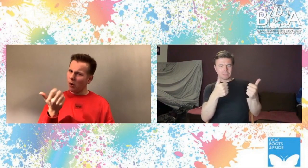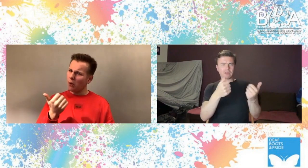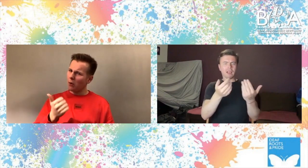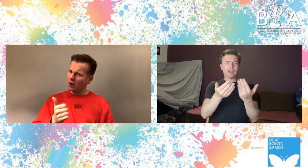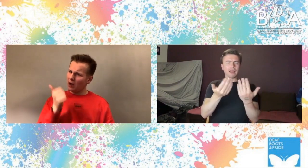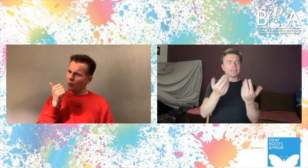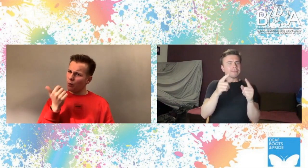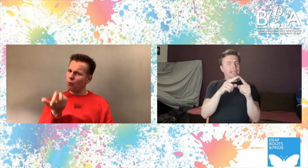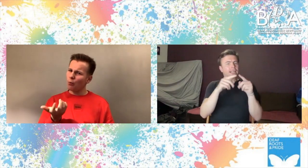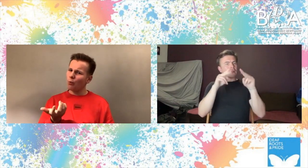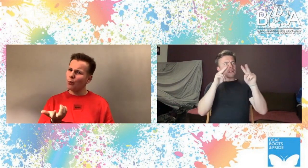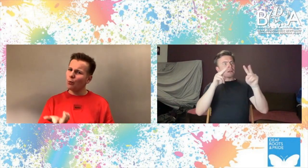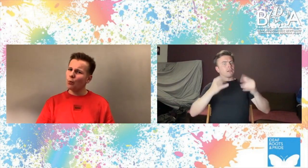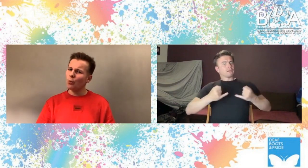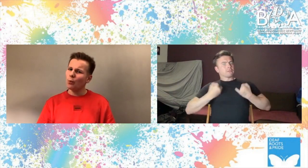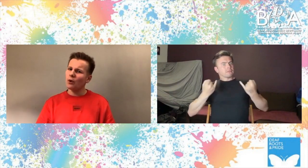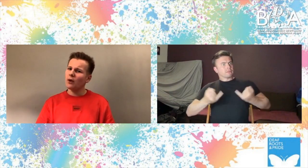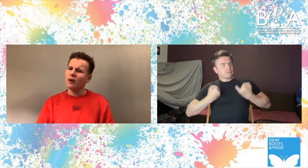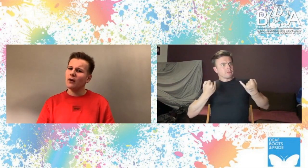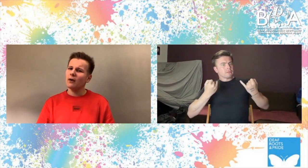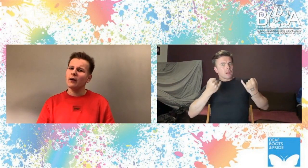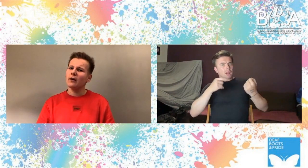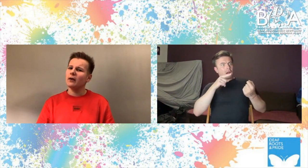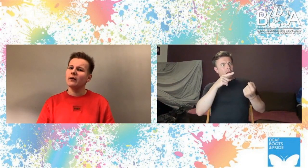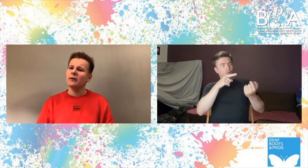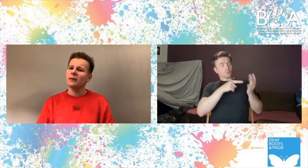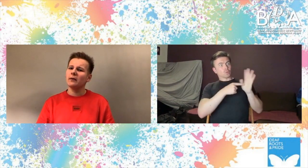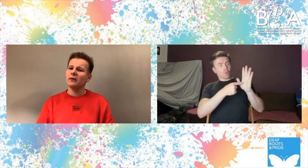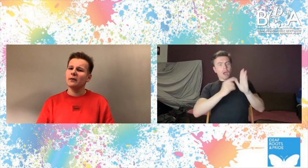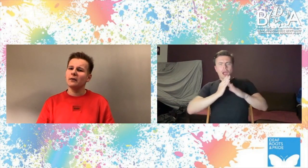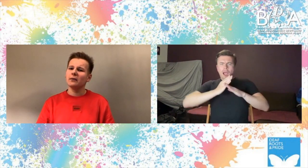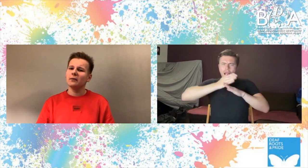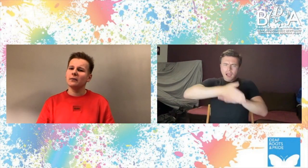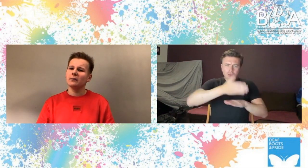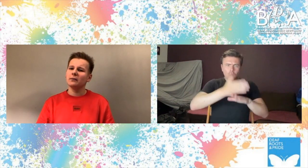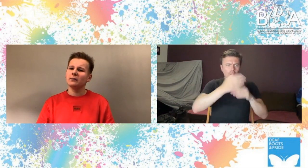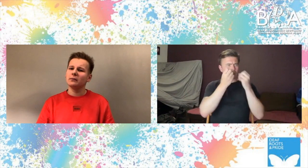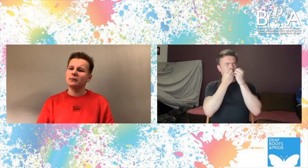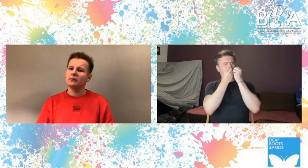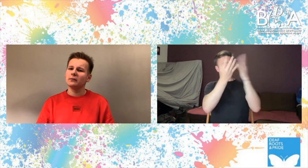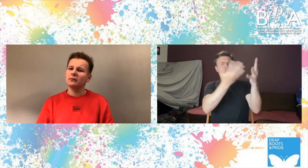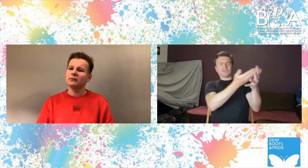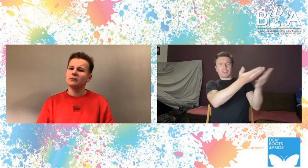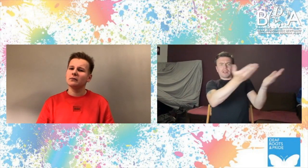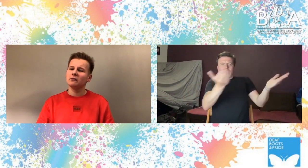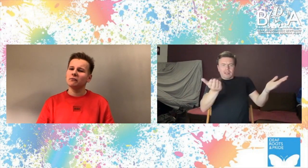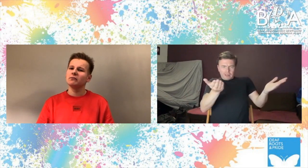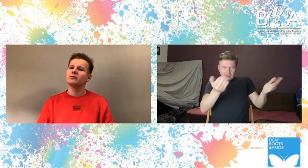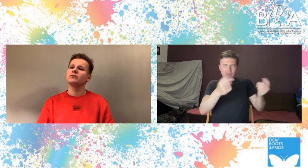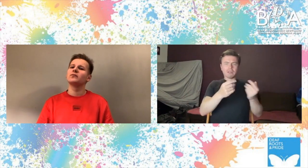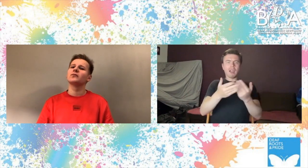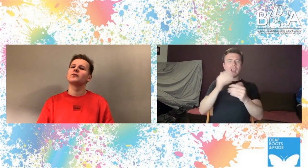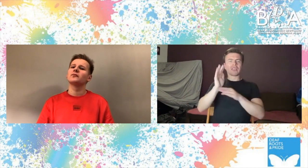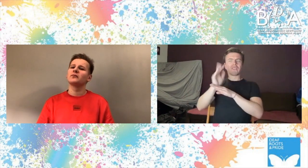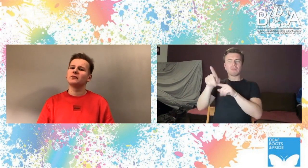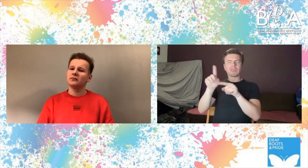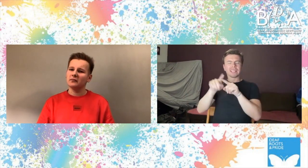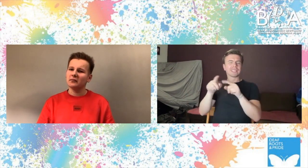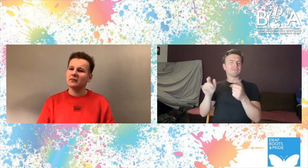see the hard work involved. Other films you might watch and feel like they are